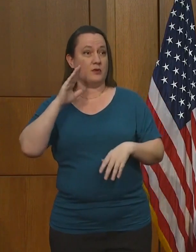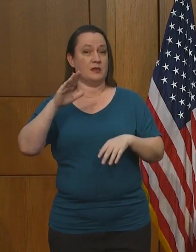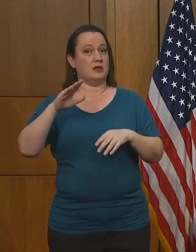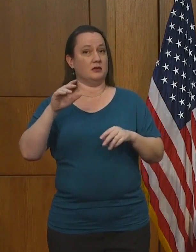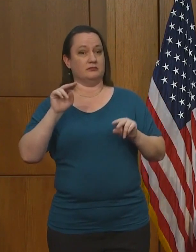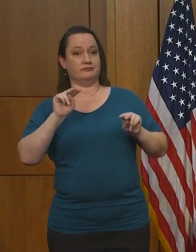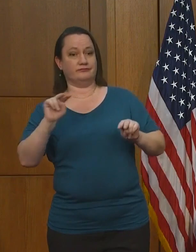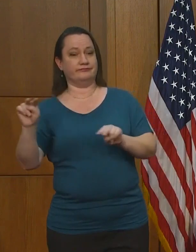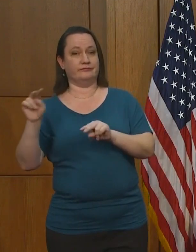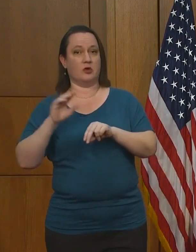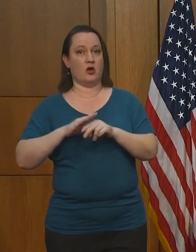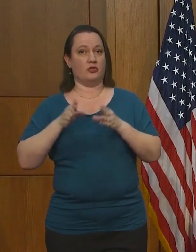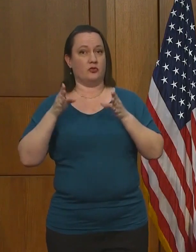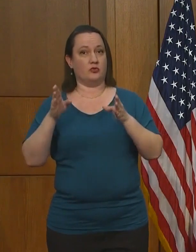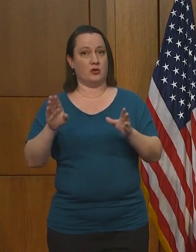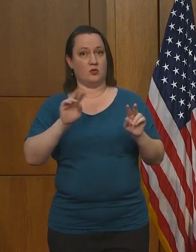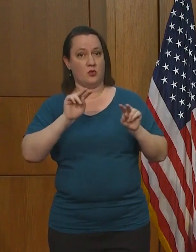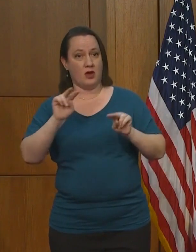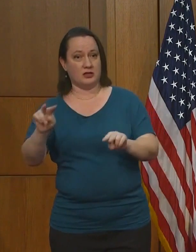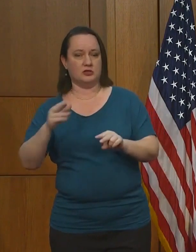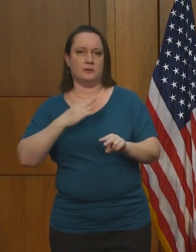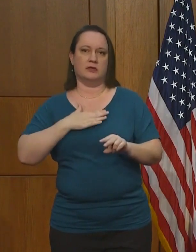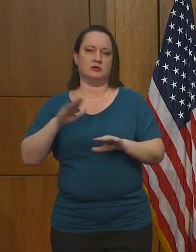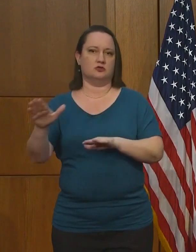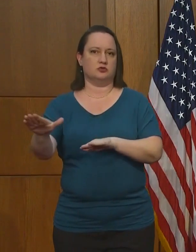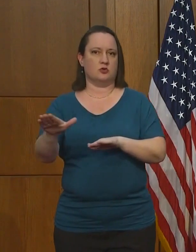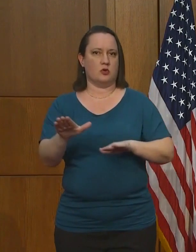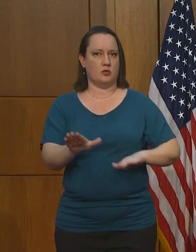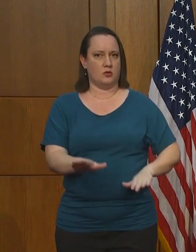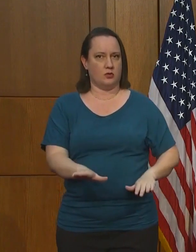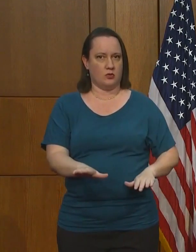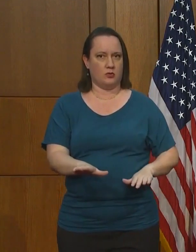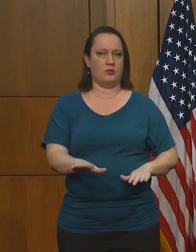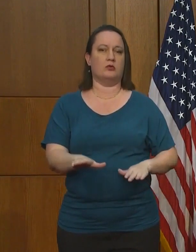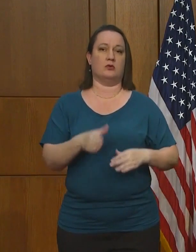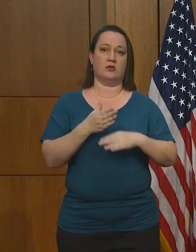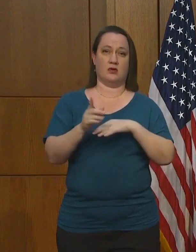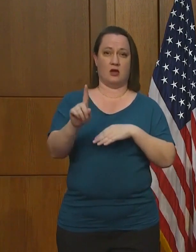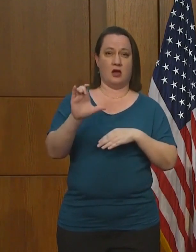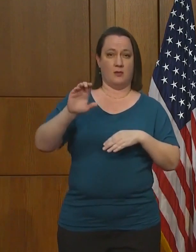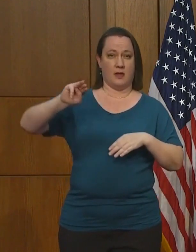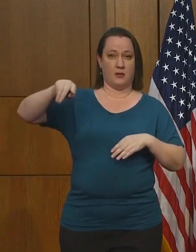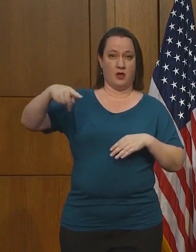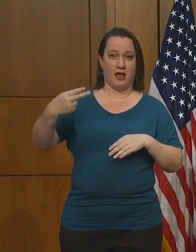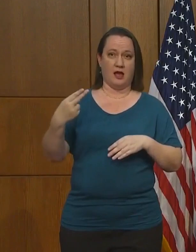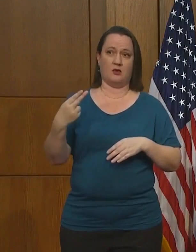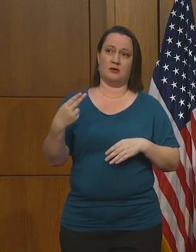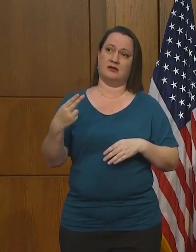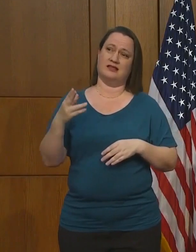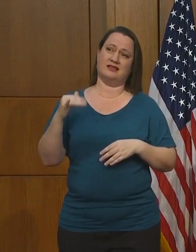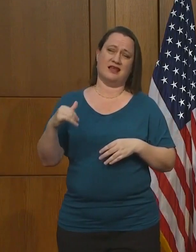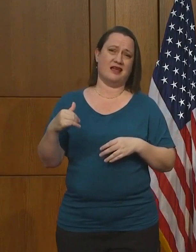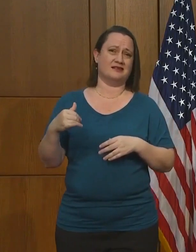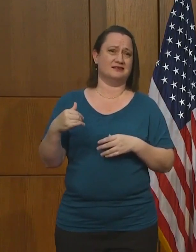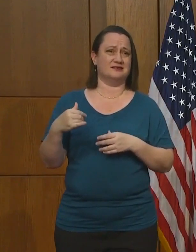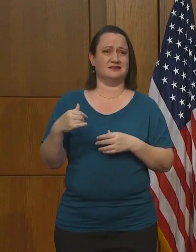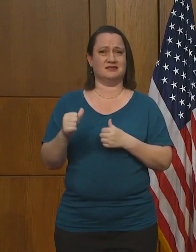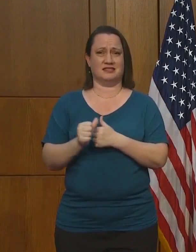ON THE ROADS SO THE ALL THE YOU A LISTENING AND HEARING- VOICE LET US TELL YOU PLEASE SLOW